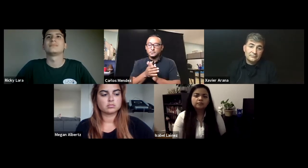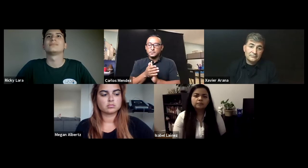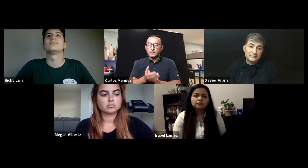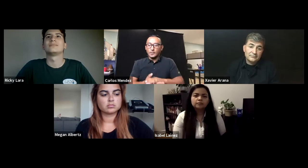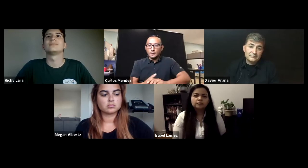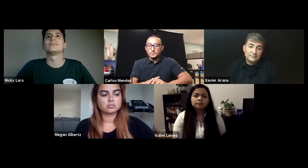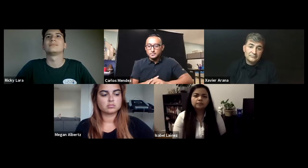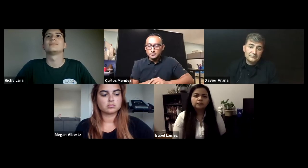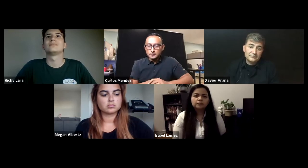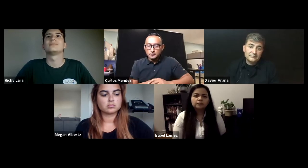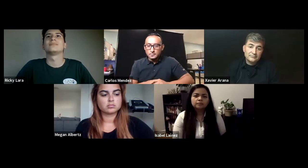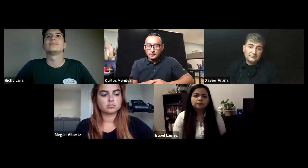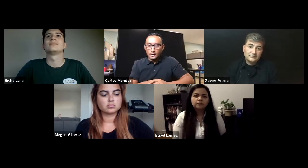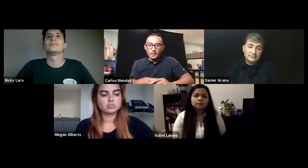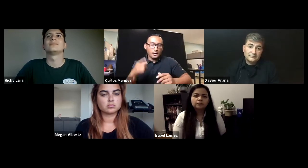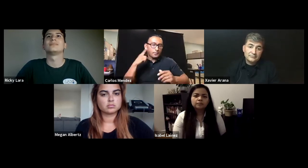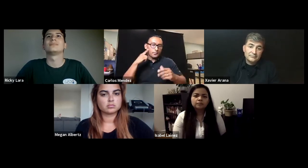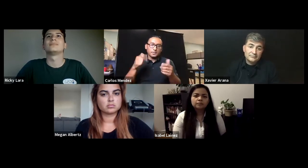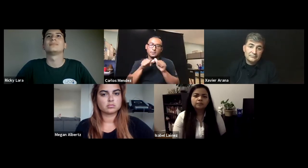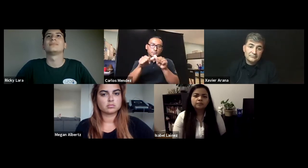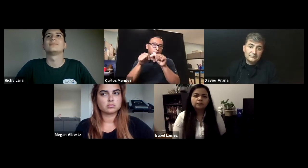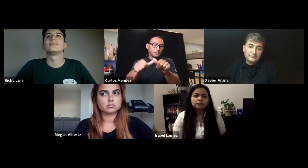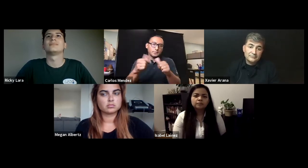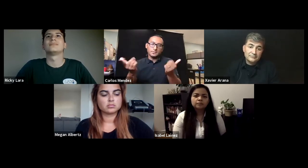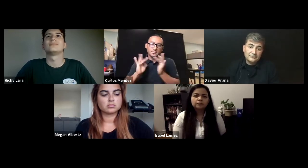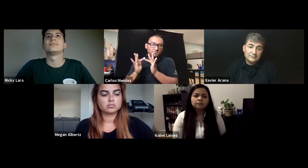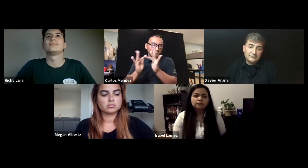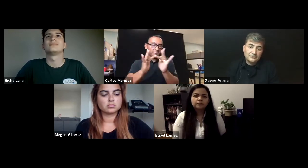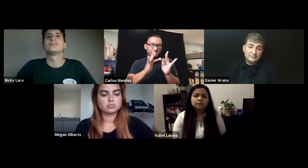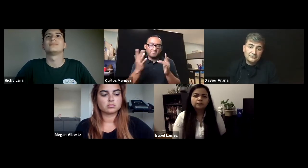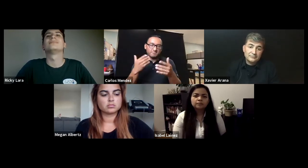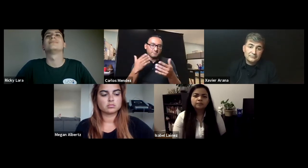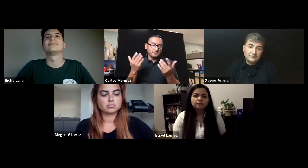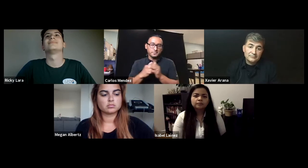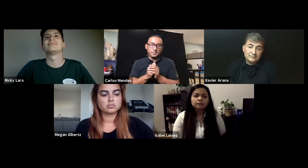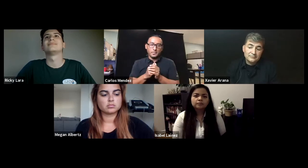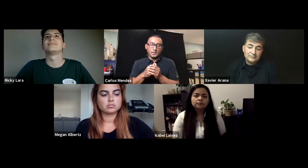and their culture. So, I would just encourage you